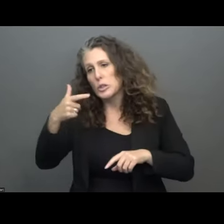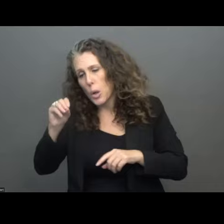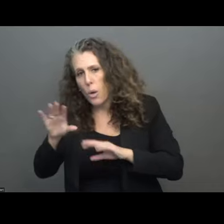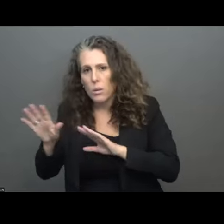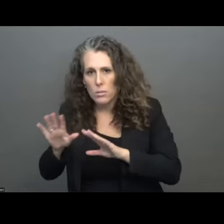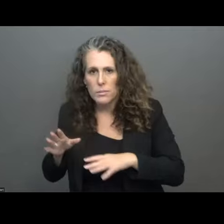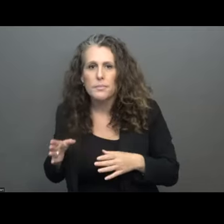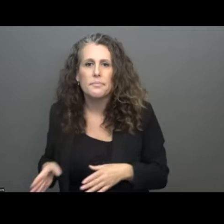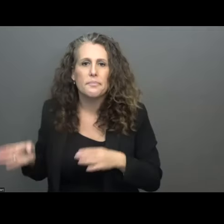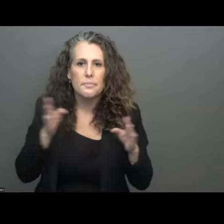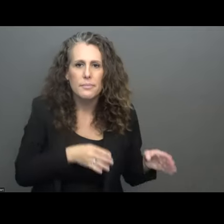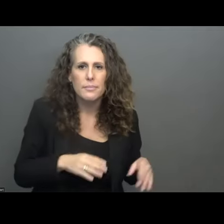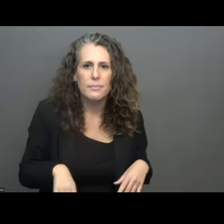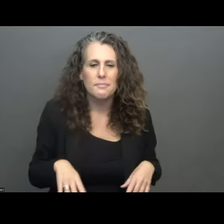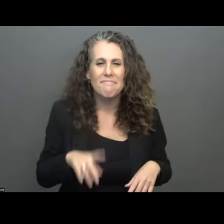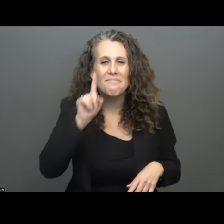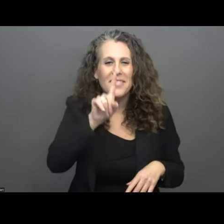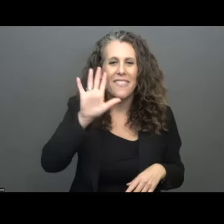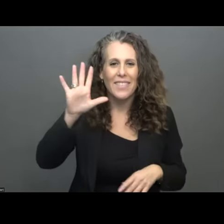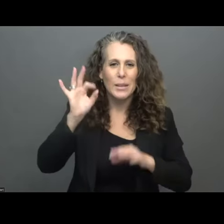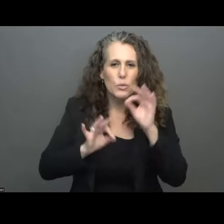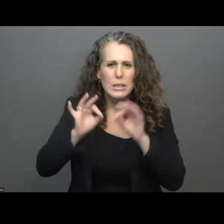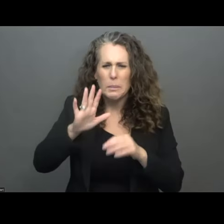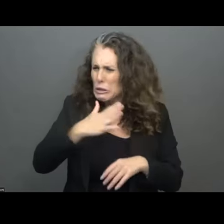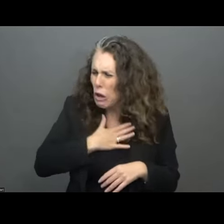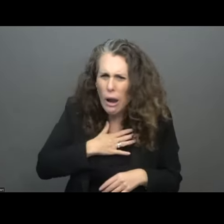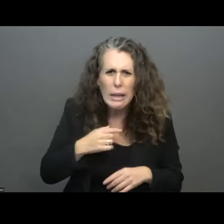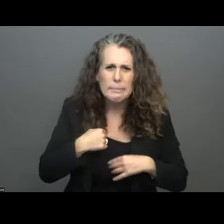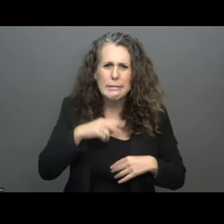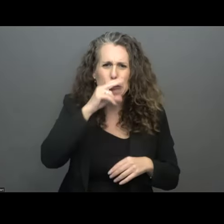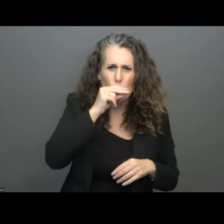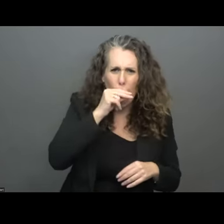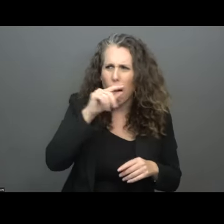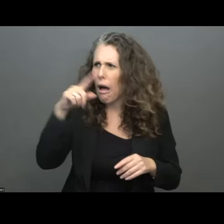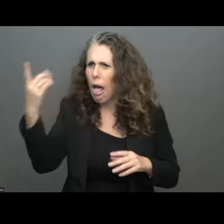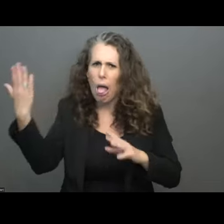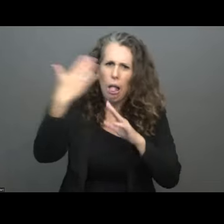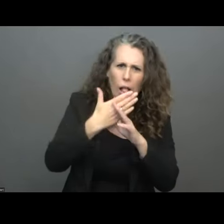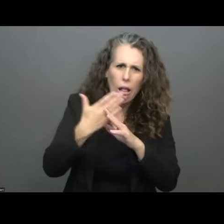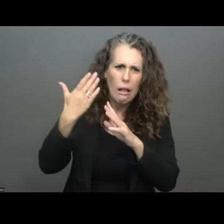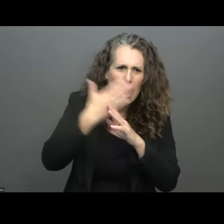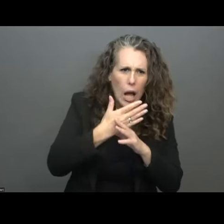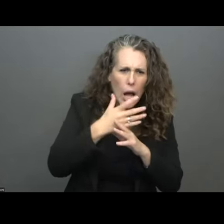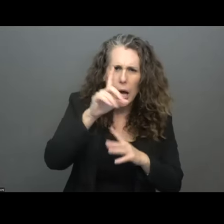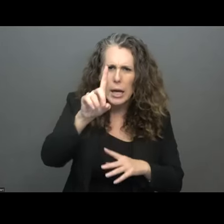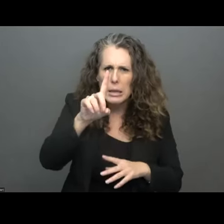member of the. 14:01:27 I'm sorry I get it for you from.